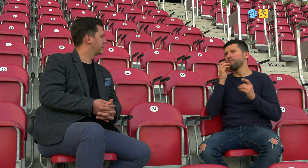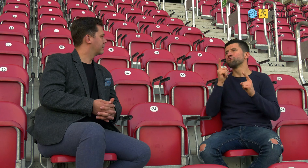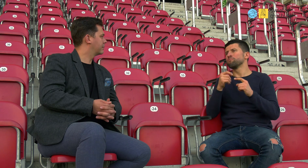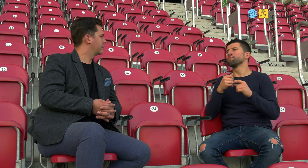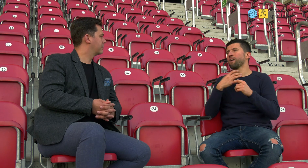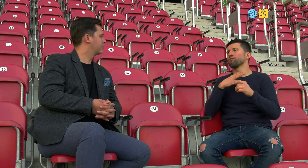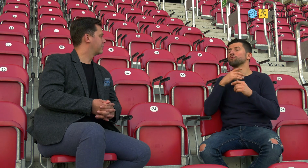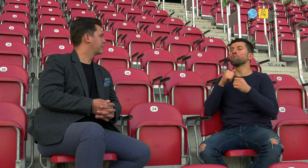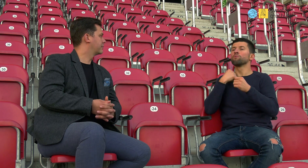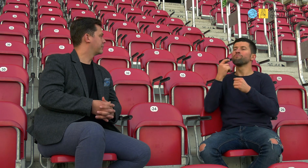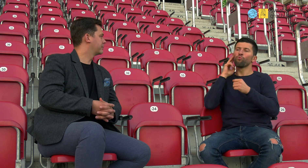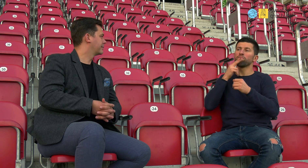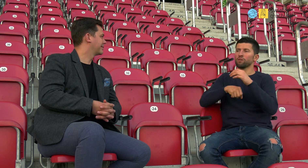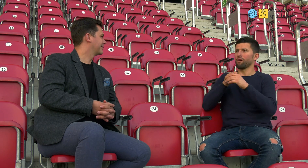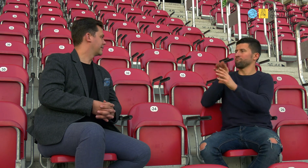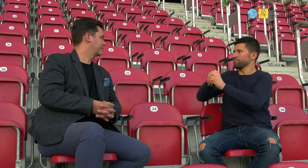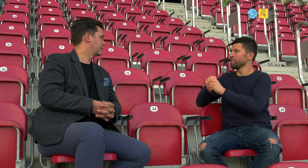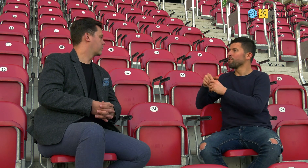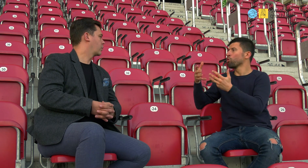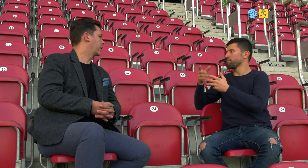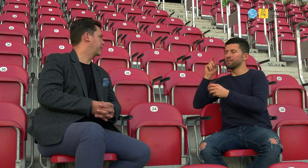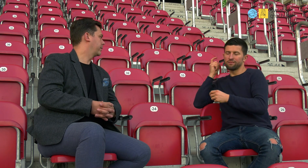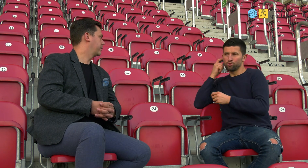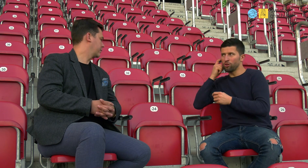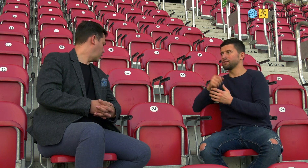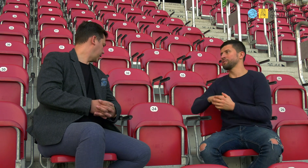That's why I think it's worthwhile for deaf soccer players Are in hearing clubs.